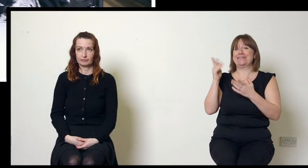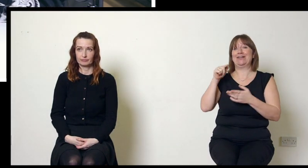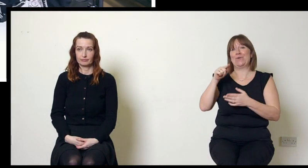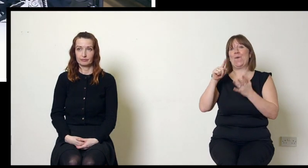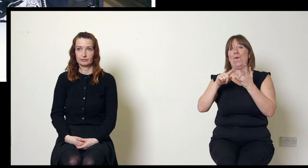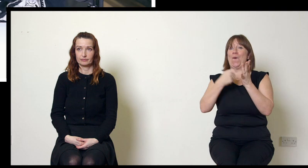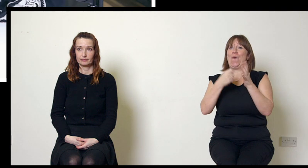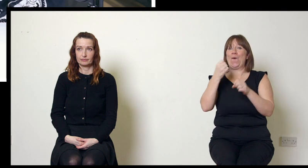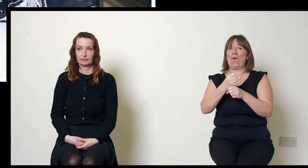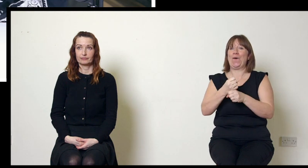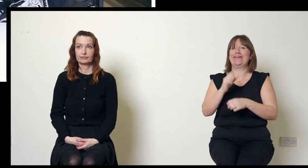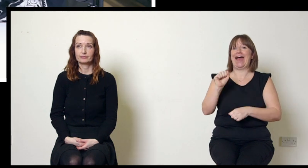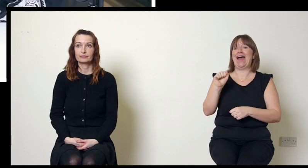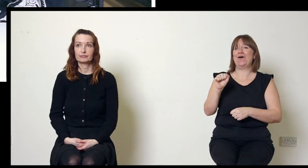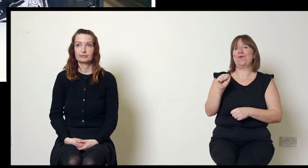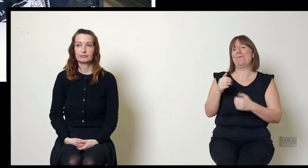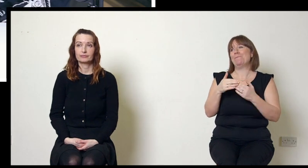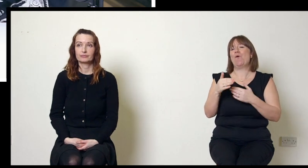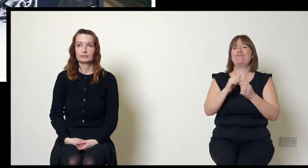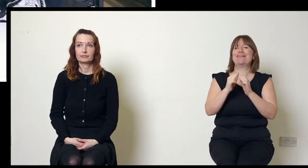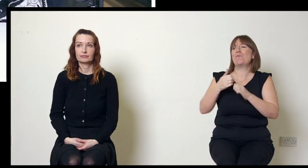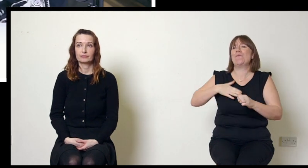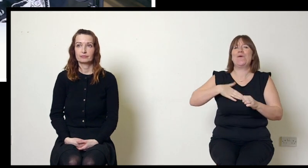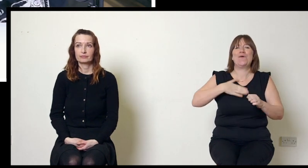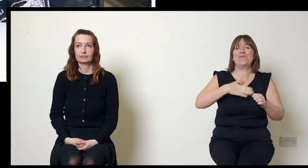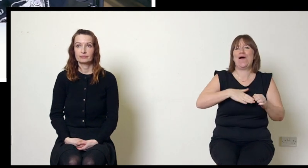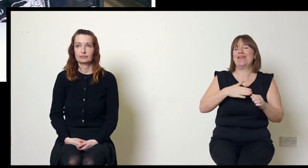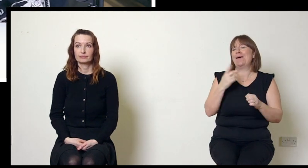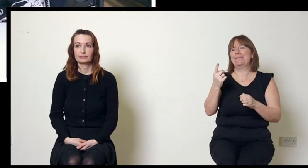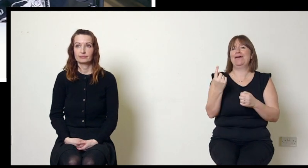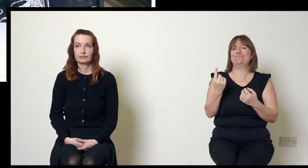We're all about making more friends and there will definitely be ways for people to get involved.